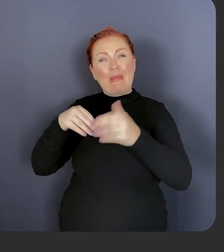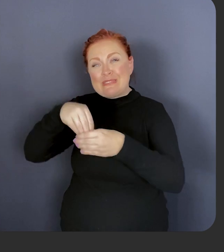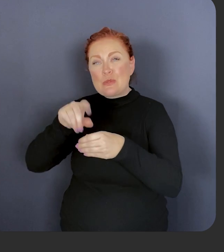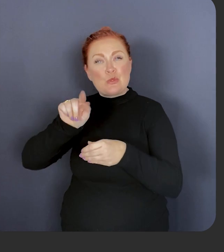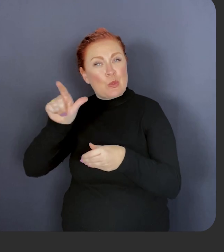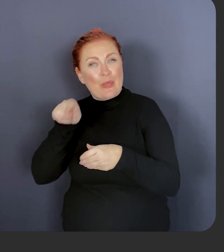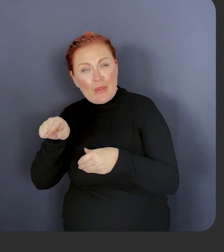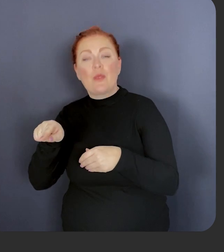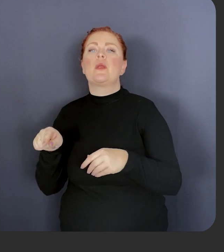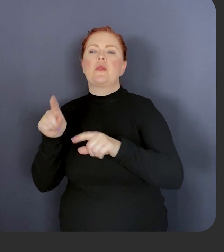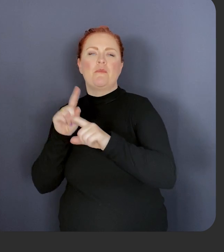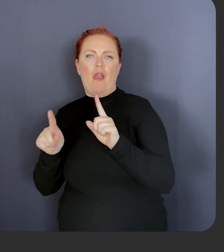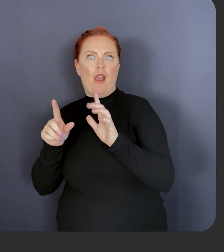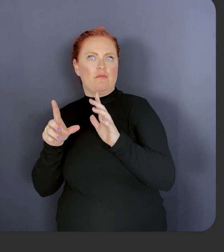But now let's go change that in the code.